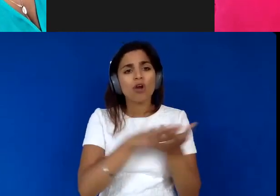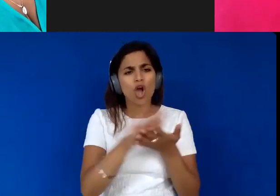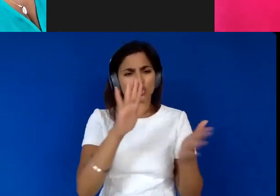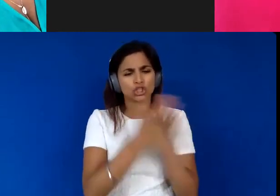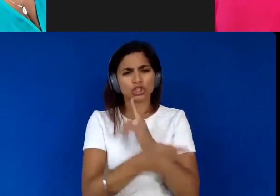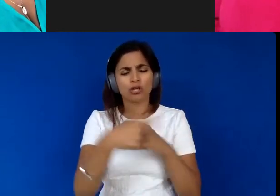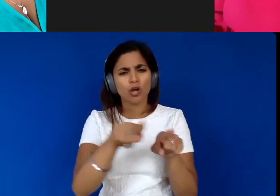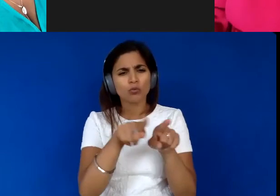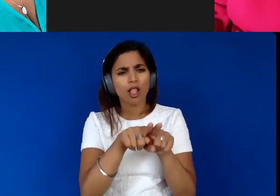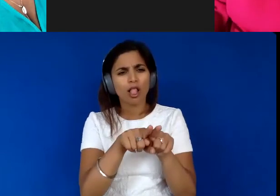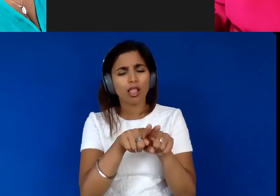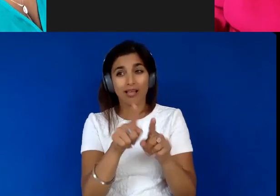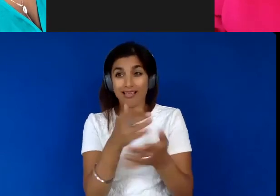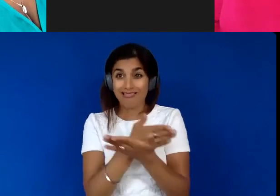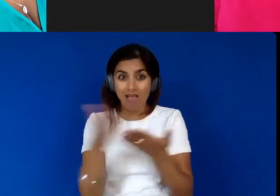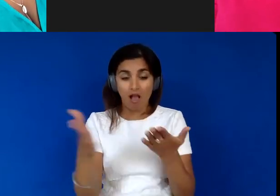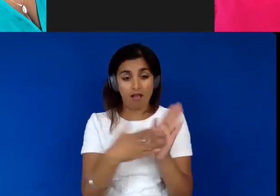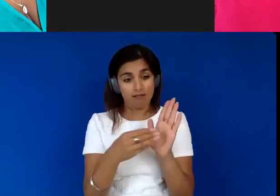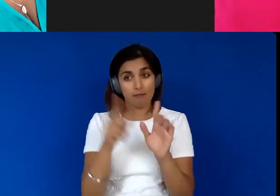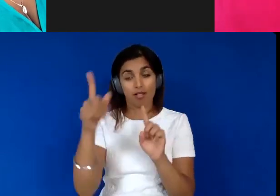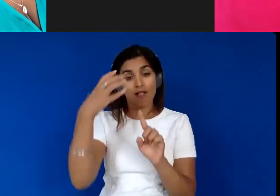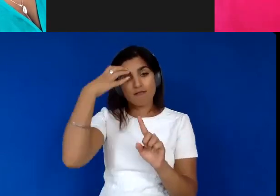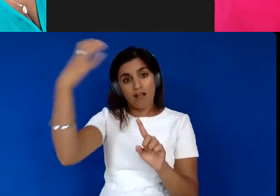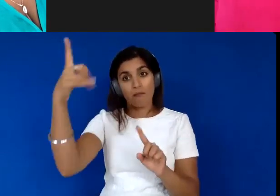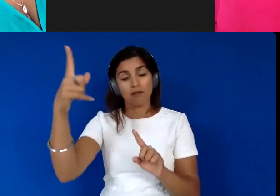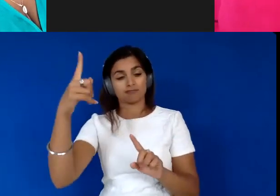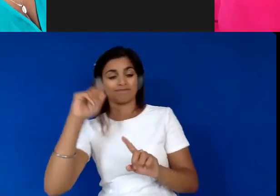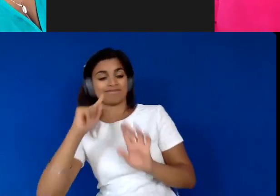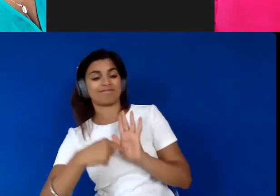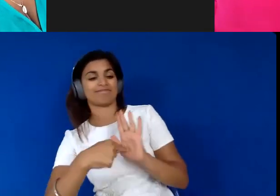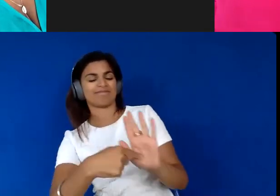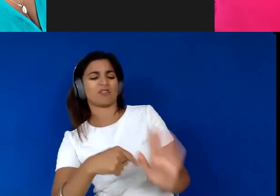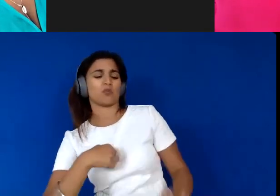for everyone that hey we did not want you even after the fact that we have put